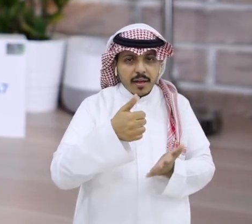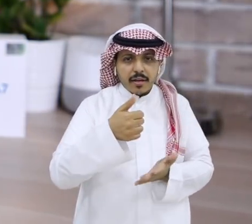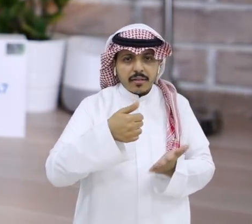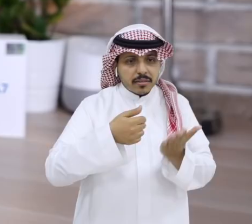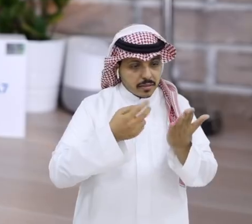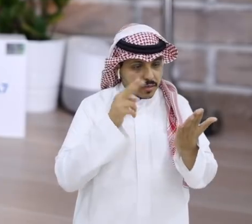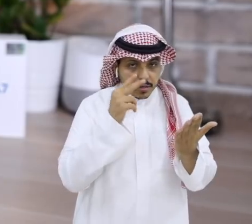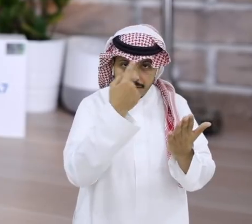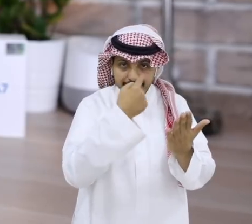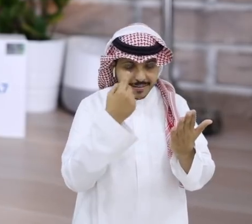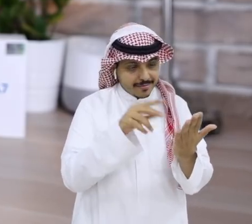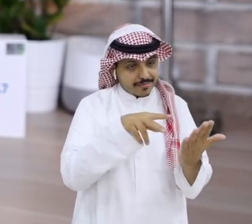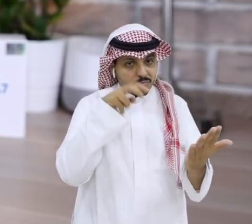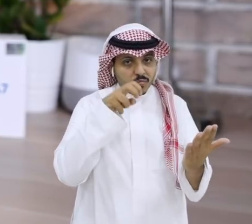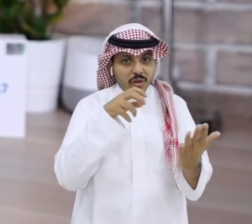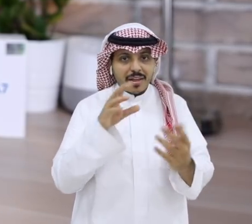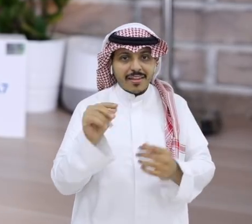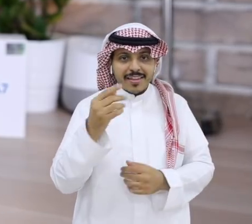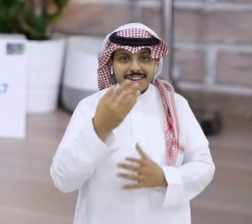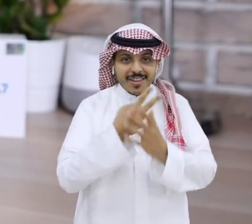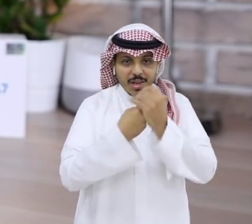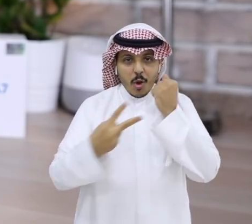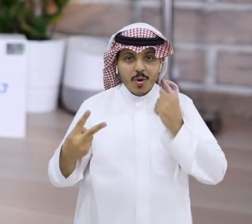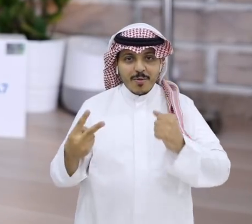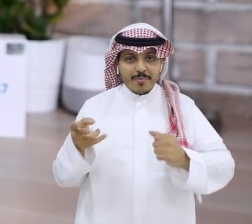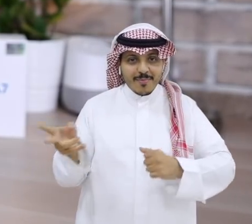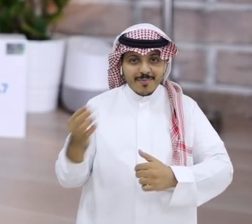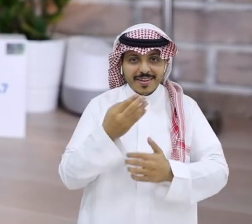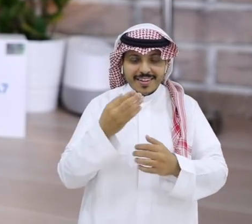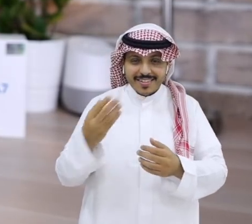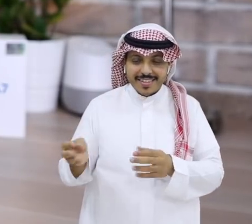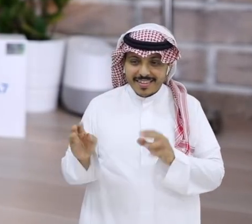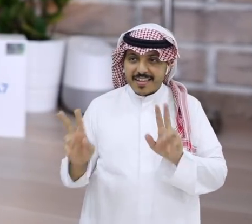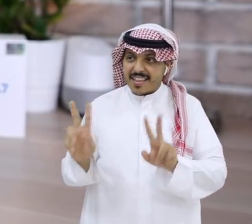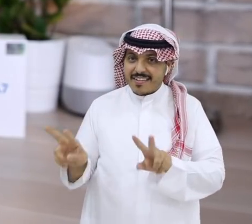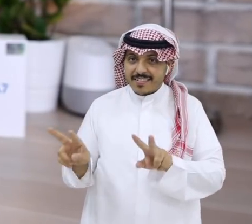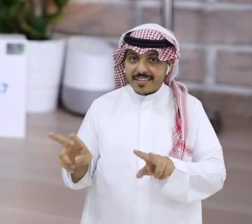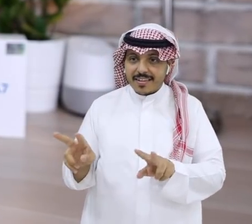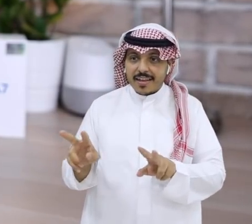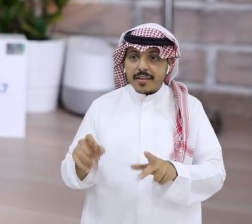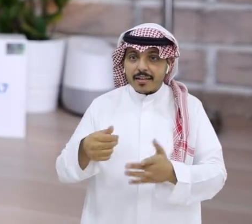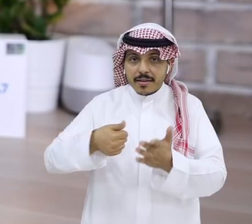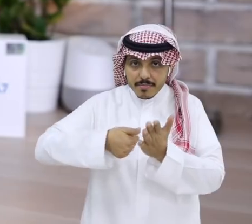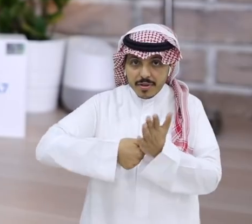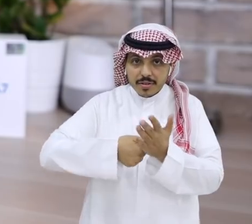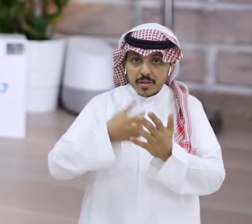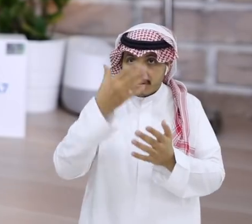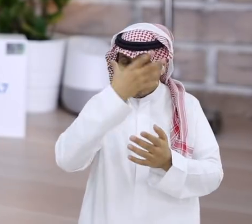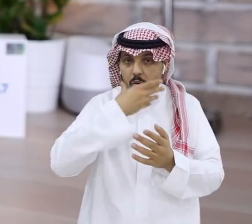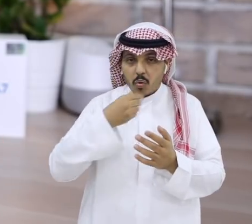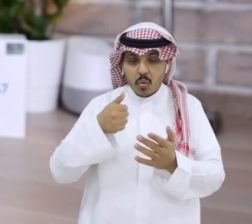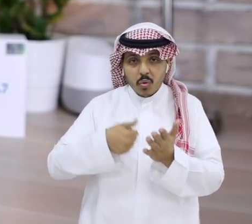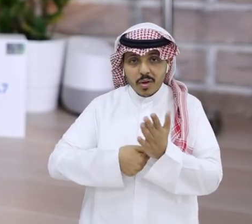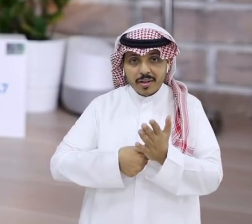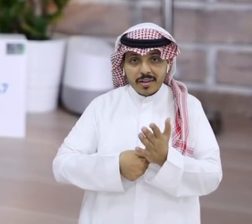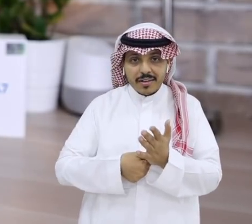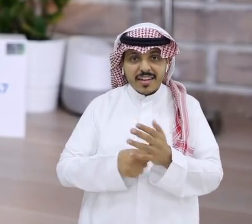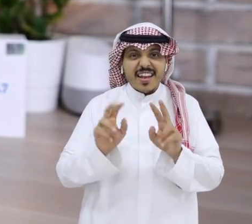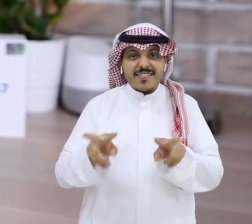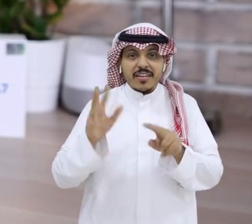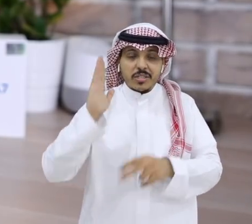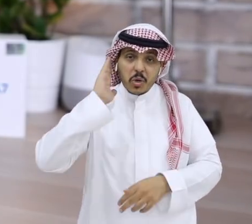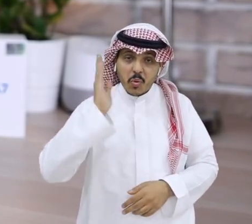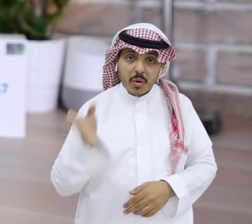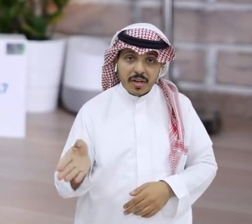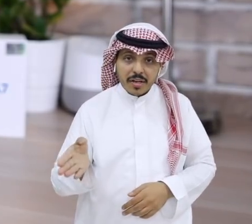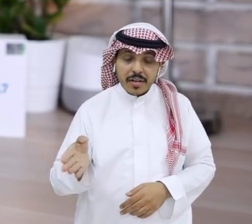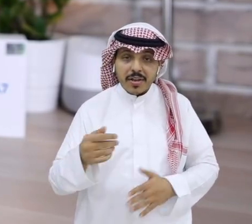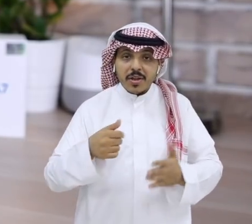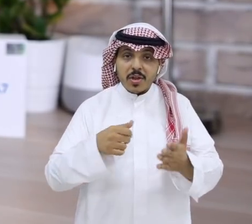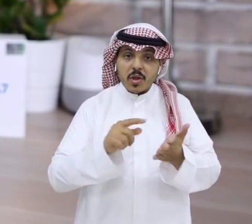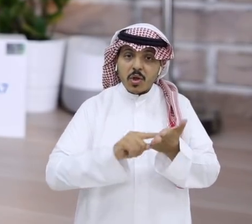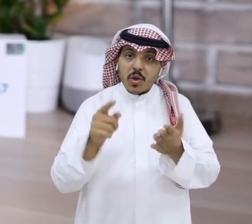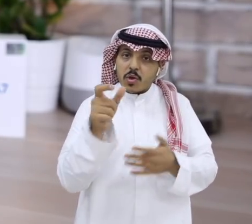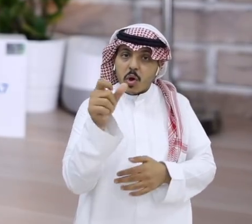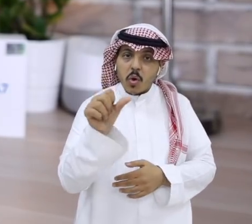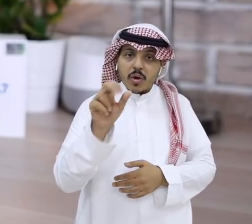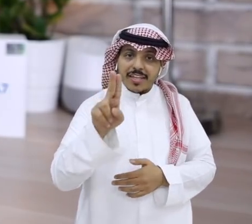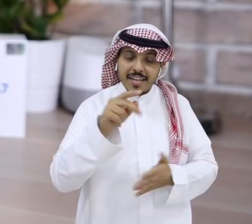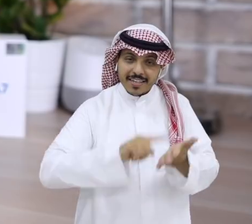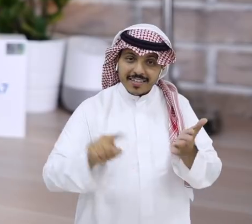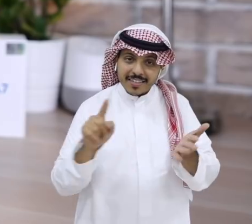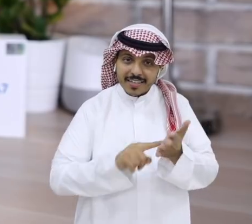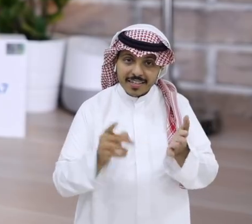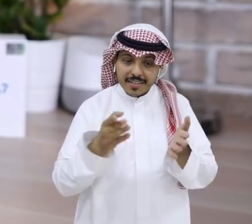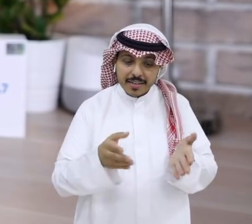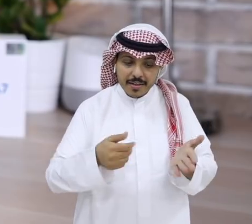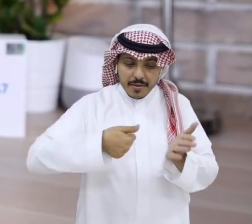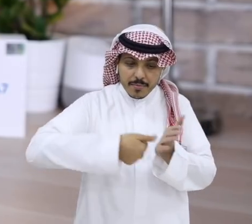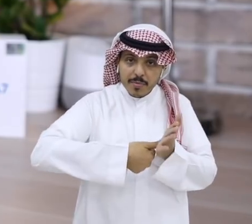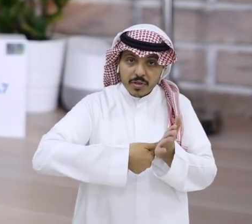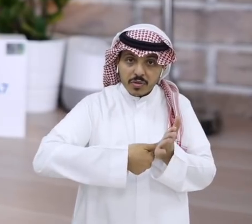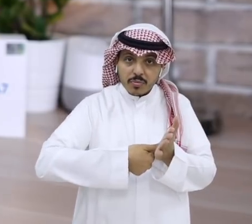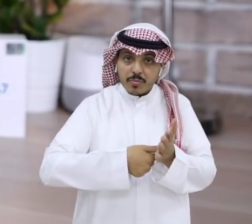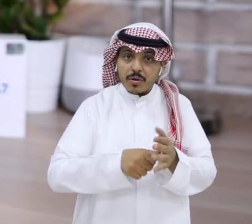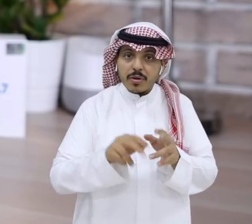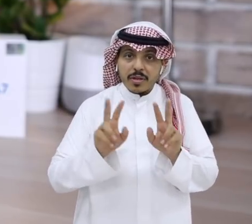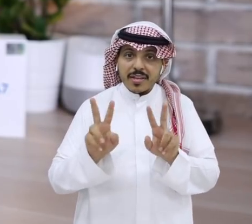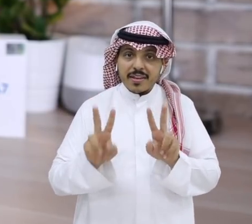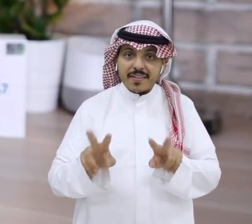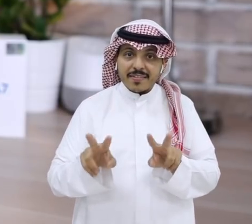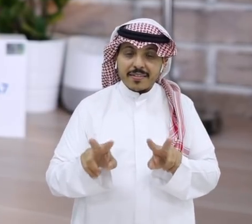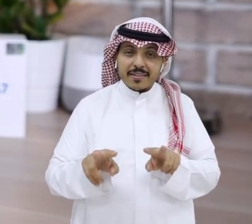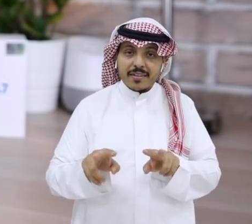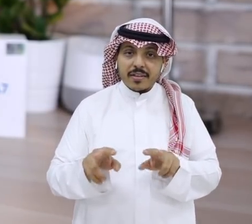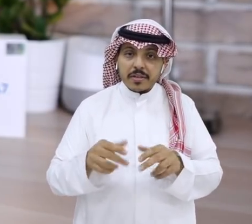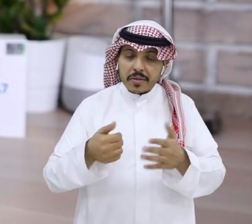In the last episode, I said that there will a twin to see if face- recognition will work on both of them, and I think that the Note will win as it has an iris scanner along with face recognition.